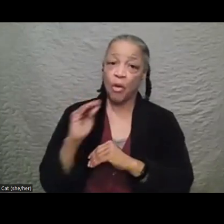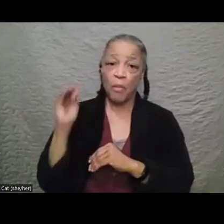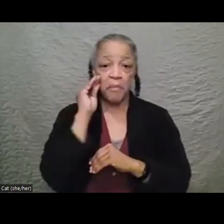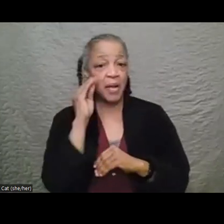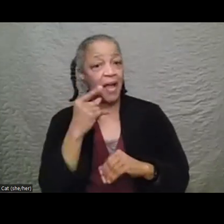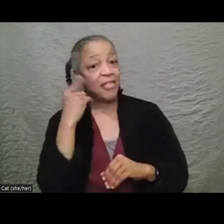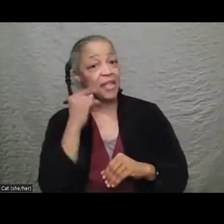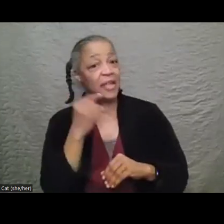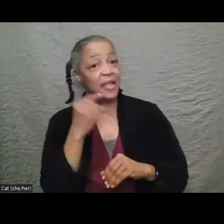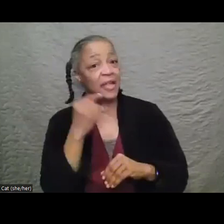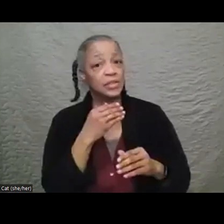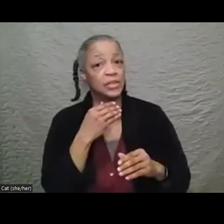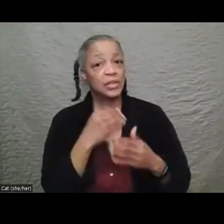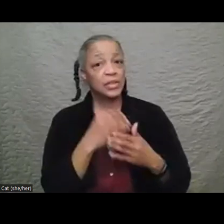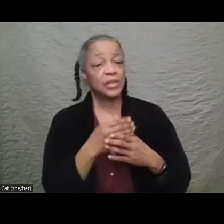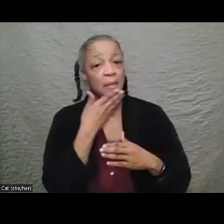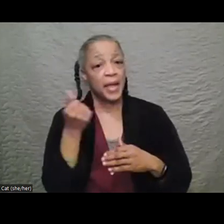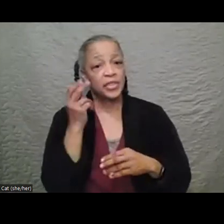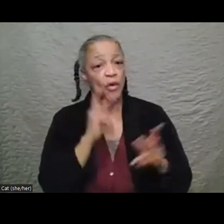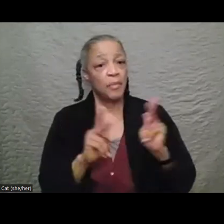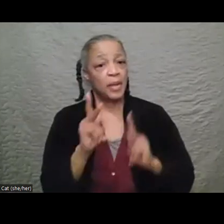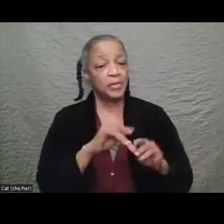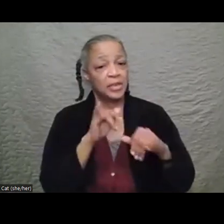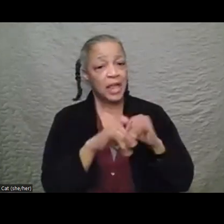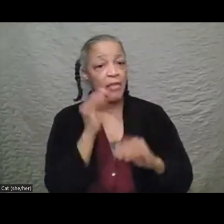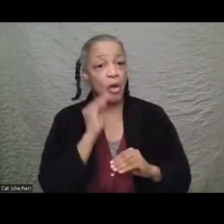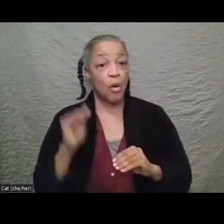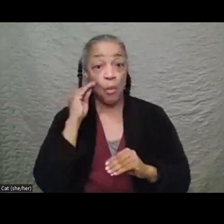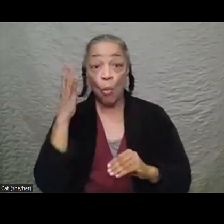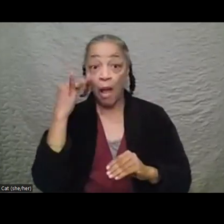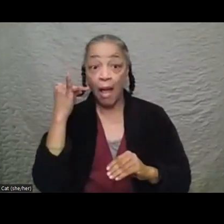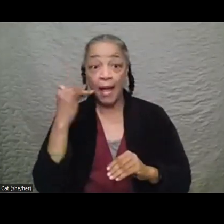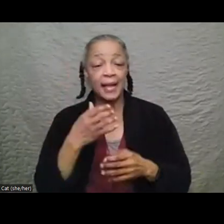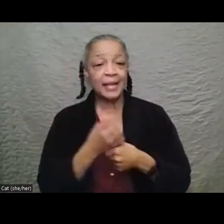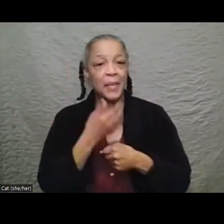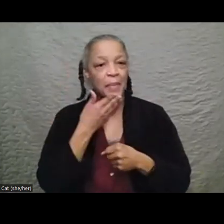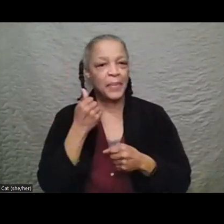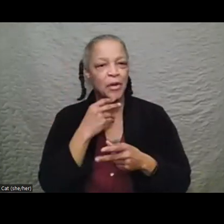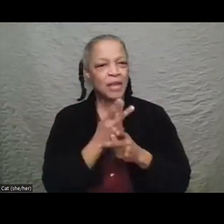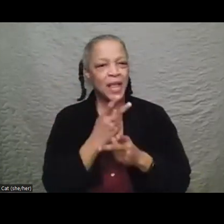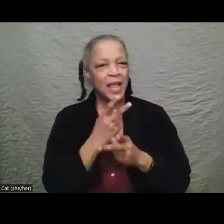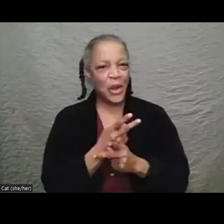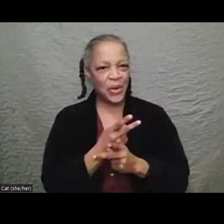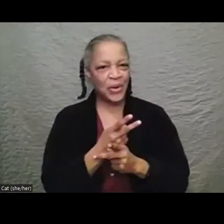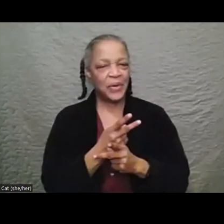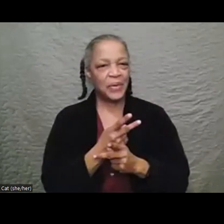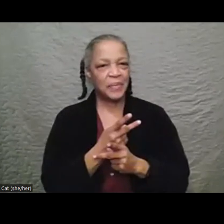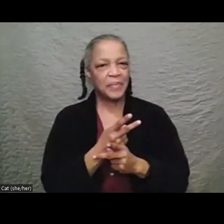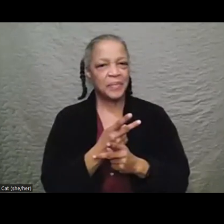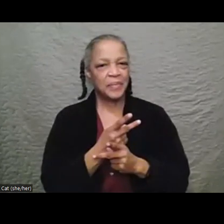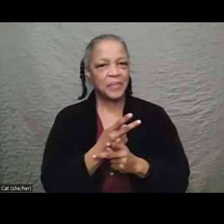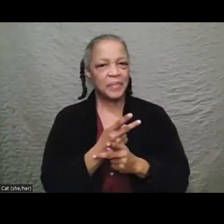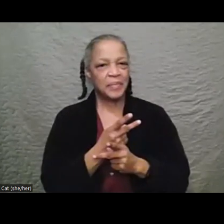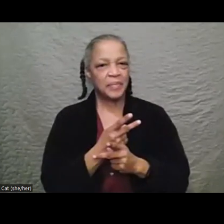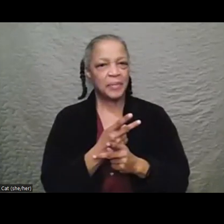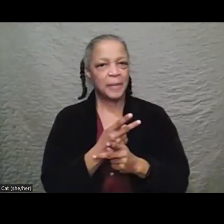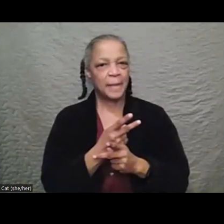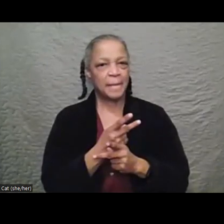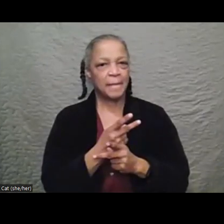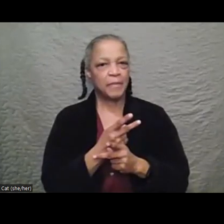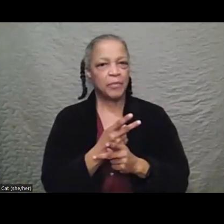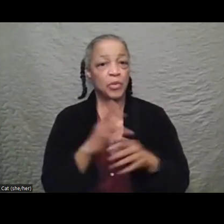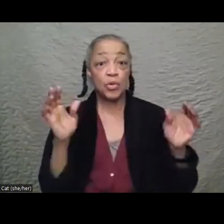their place because they get better care . They get better treatment . Nobody will look after